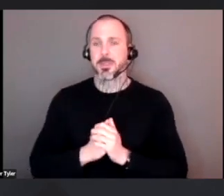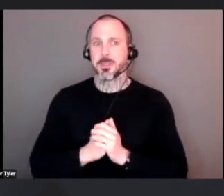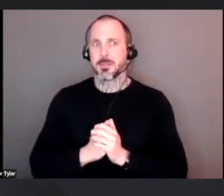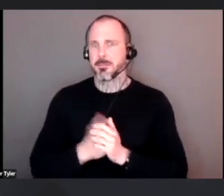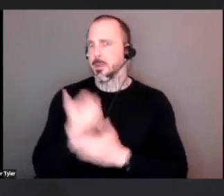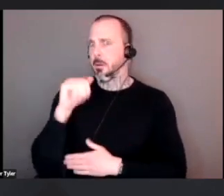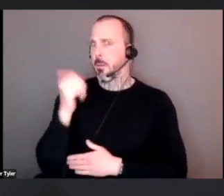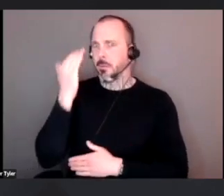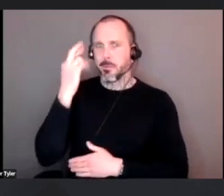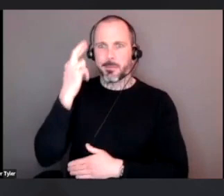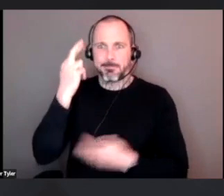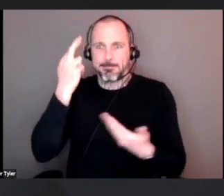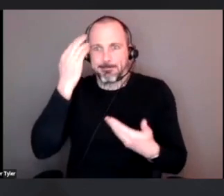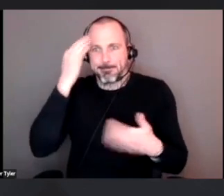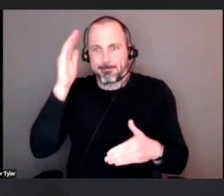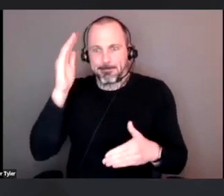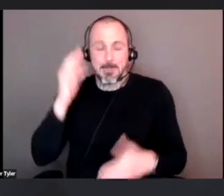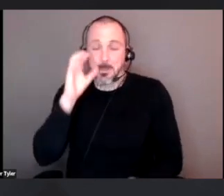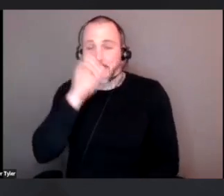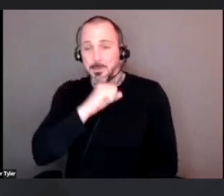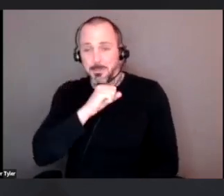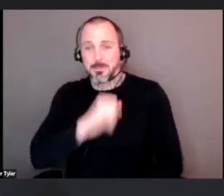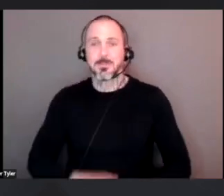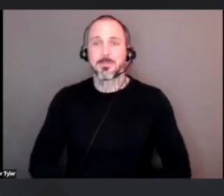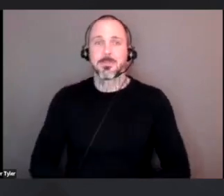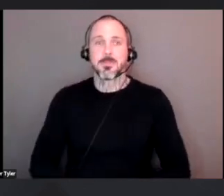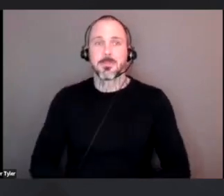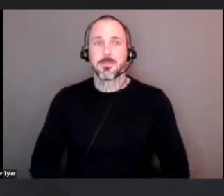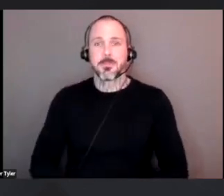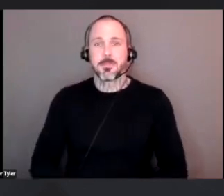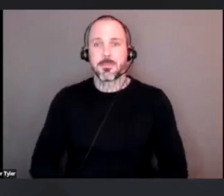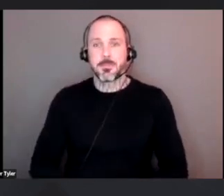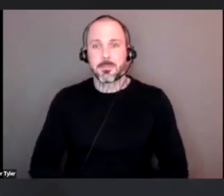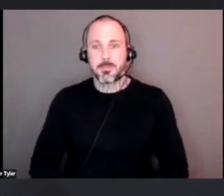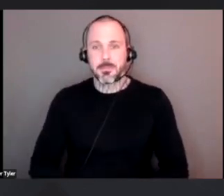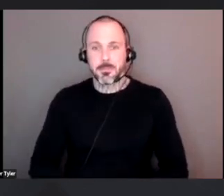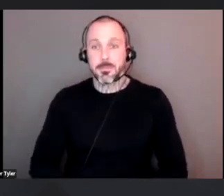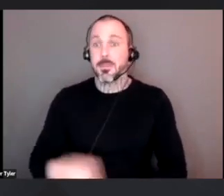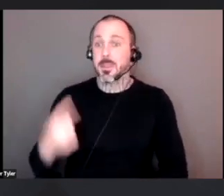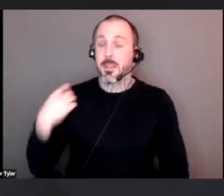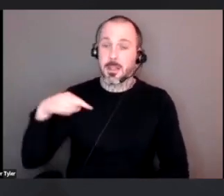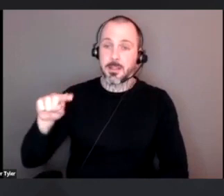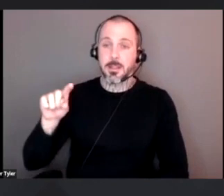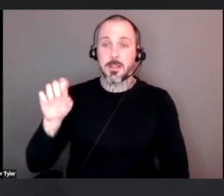last year to do supported employment commercial and I know I get a lot of people coming in and talking to me about that